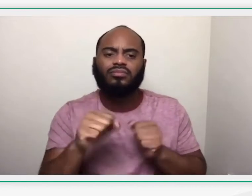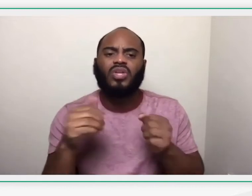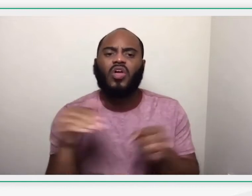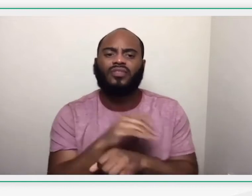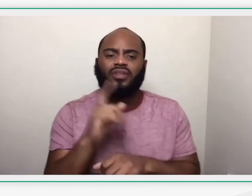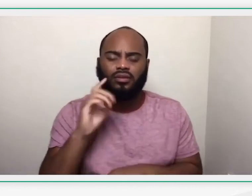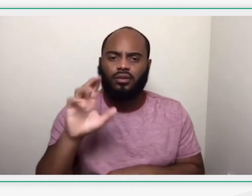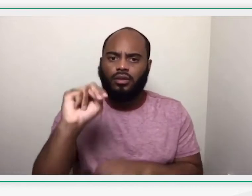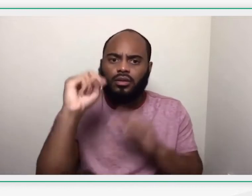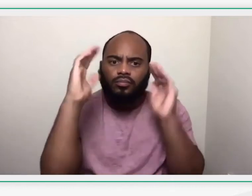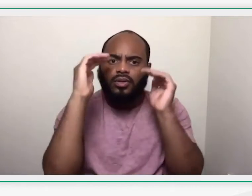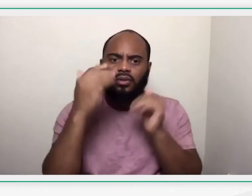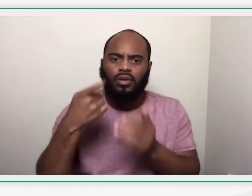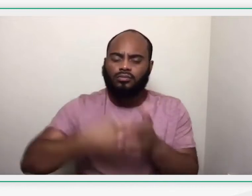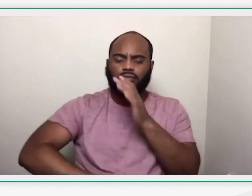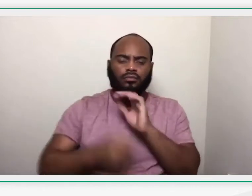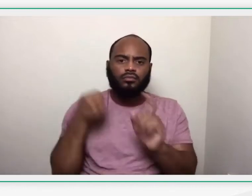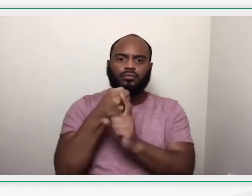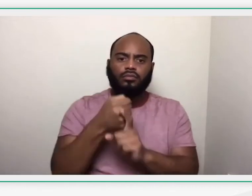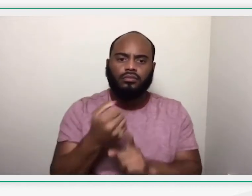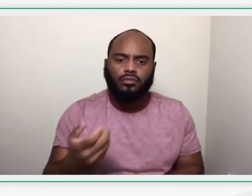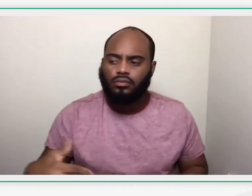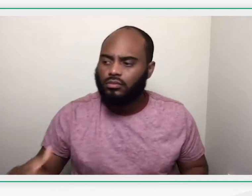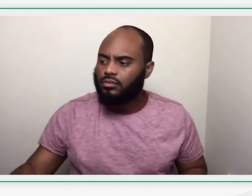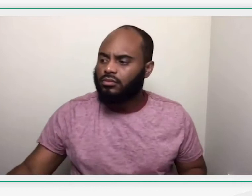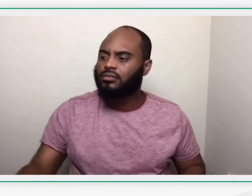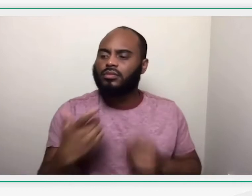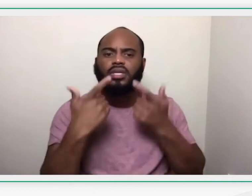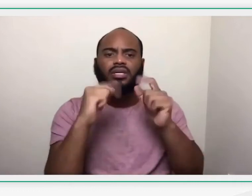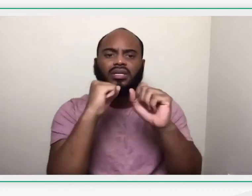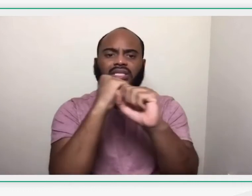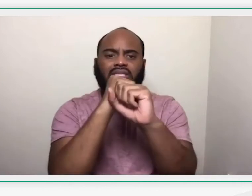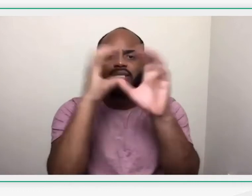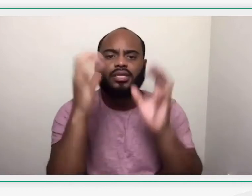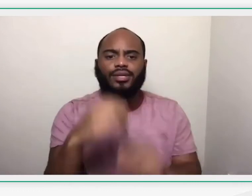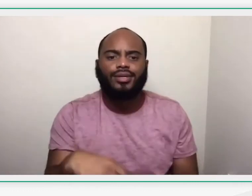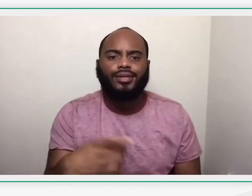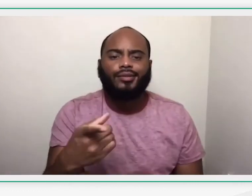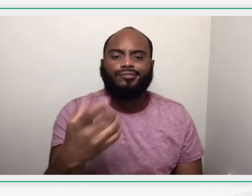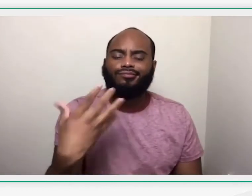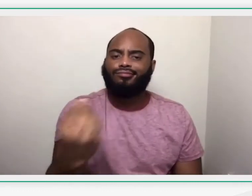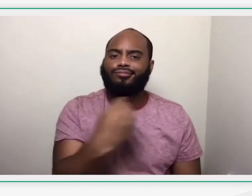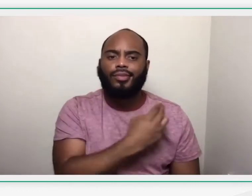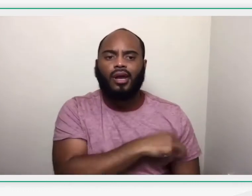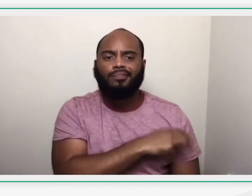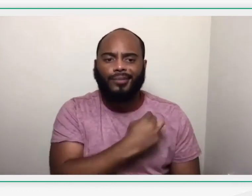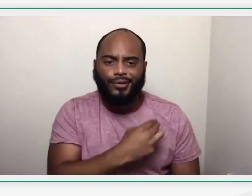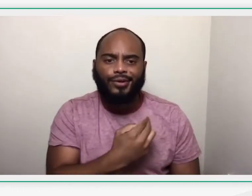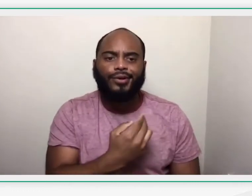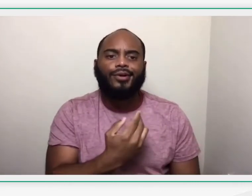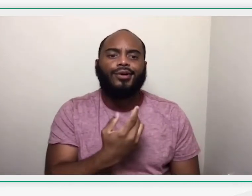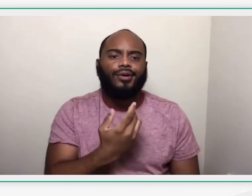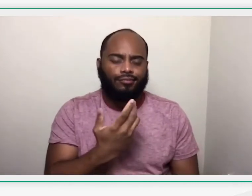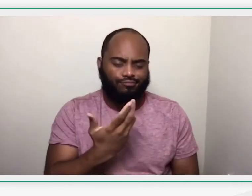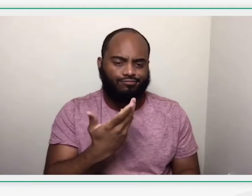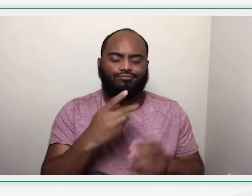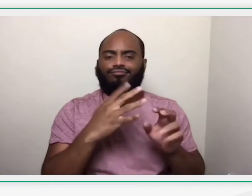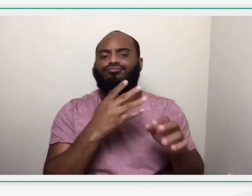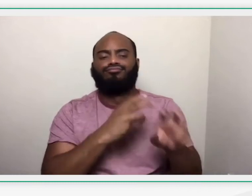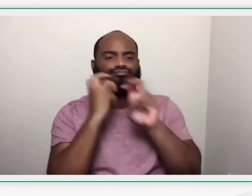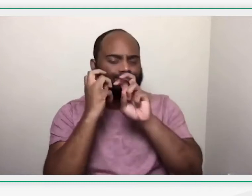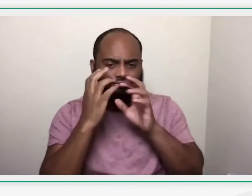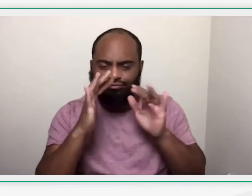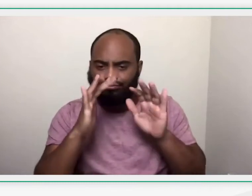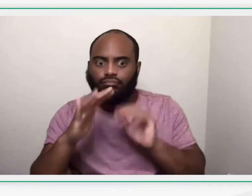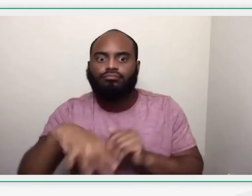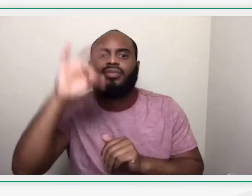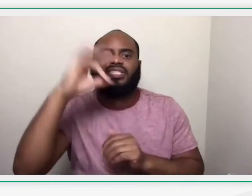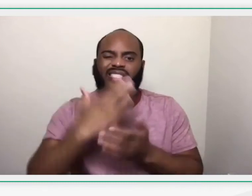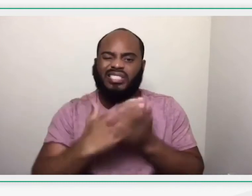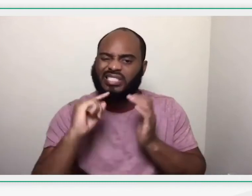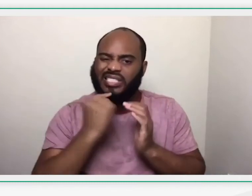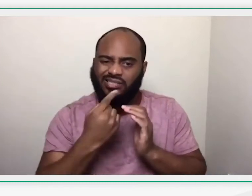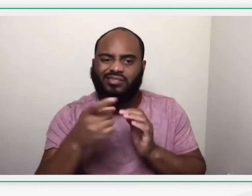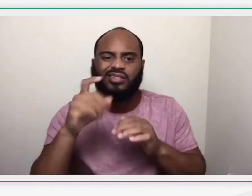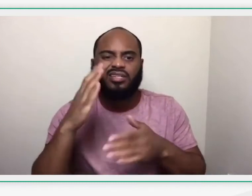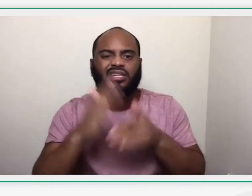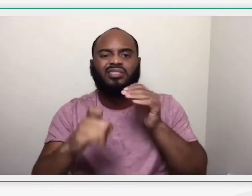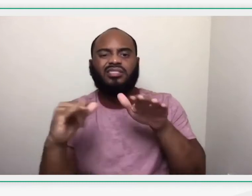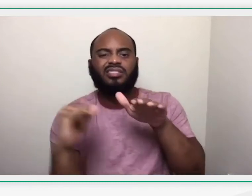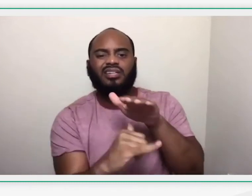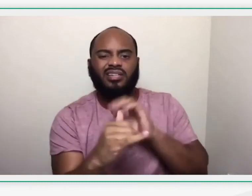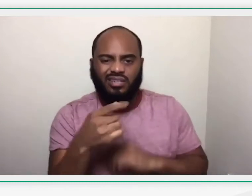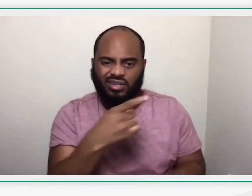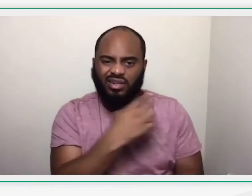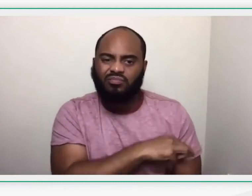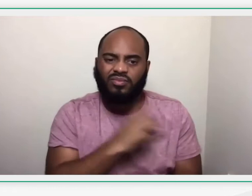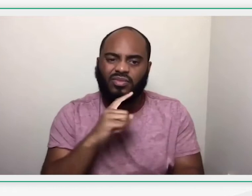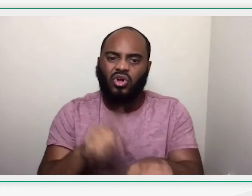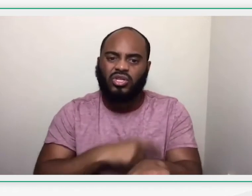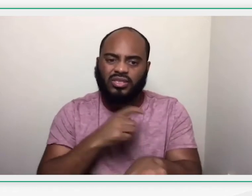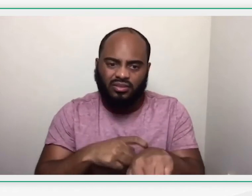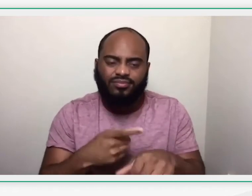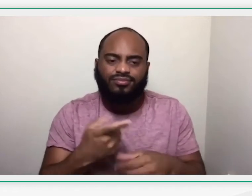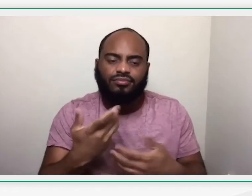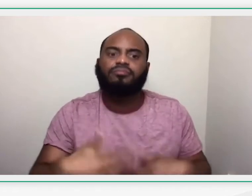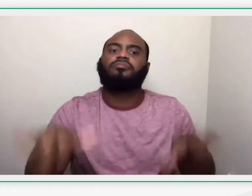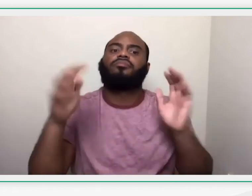last bullet point on the slide. And what that means is that sometimes we have unexpected situations hit us in life. Maybe we're in an accident. We have to go to the hospital. Maybe we get ill for some reason and, again, we have to go to the hospital and